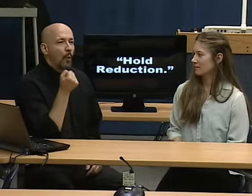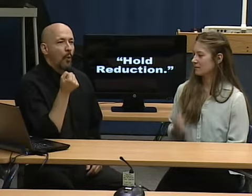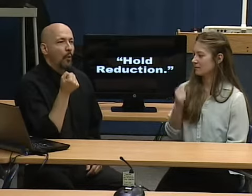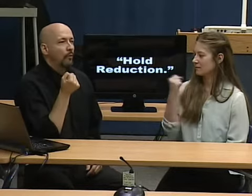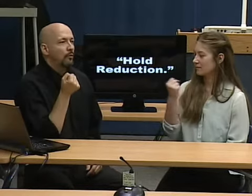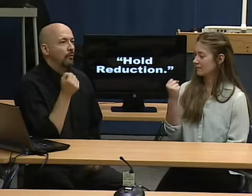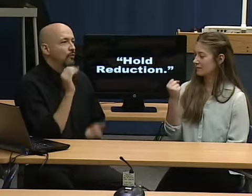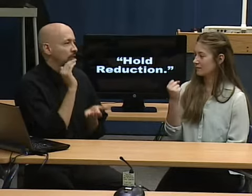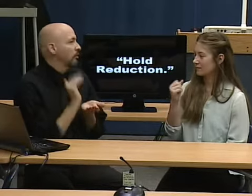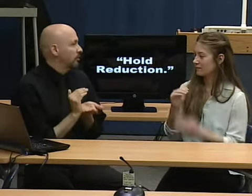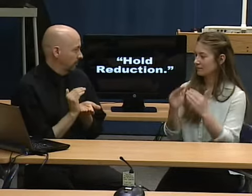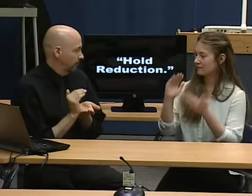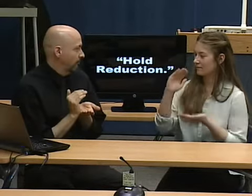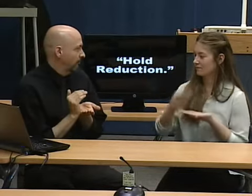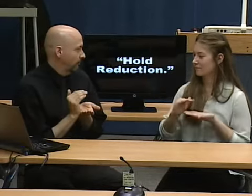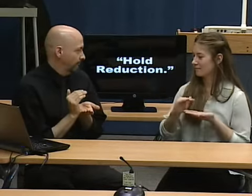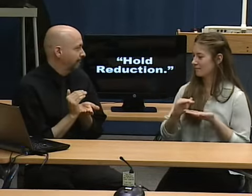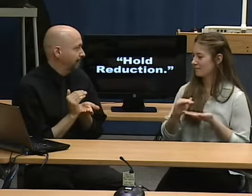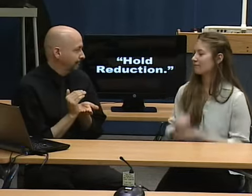We call it "Hold Reduction."